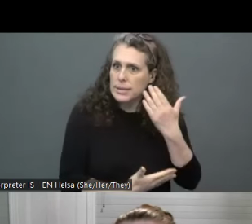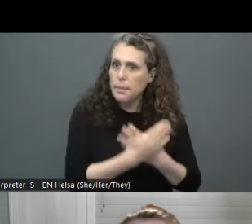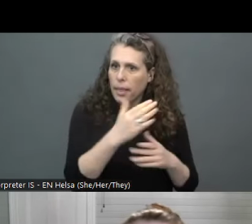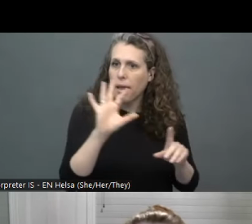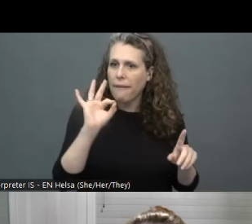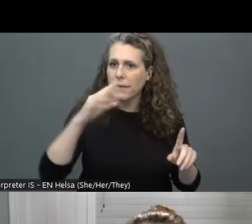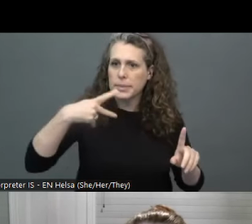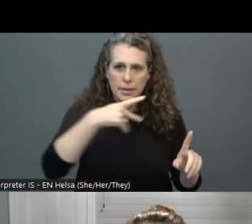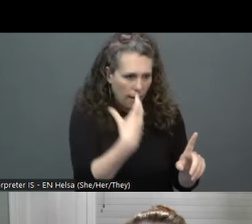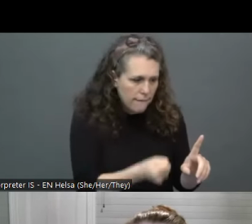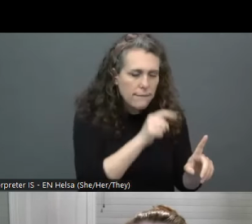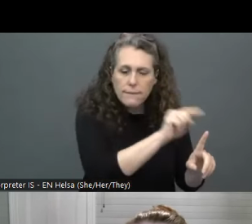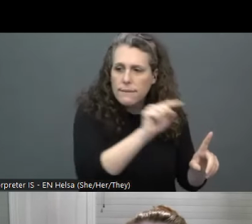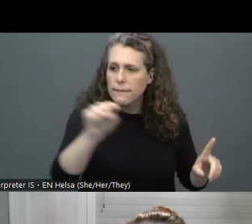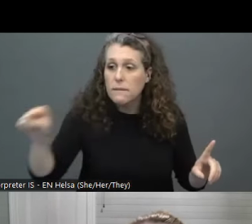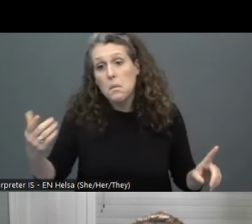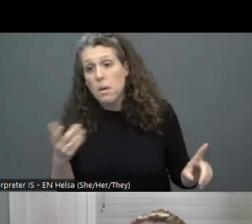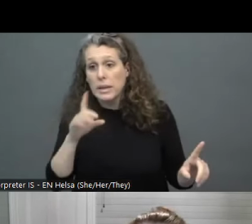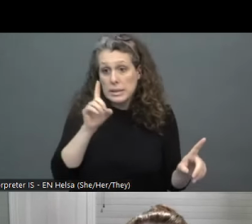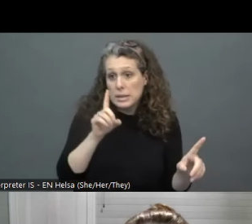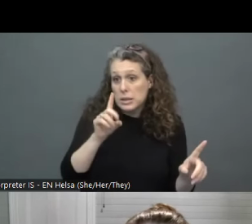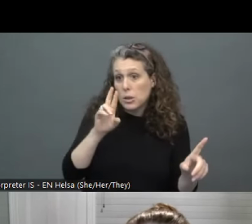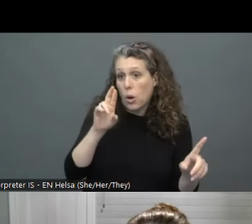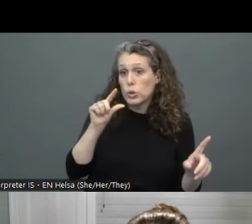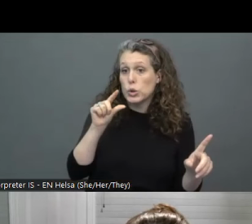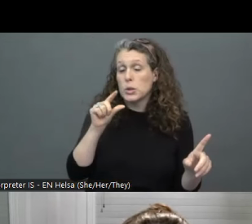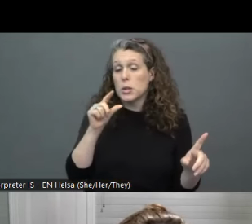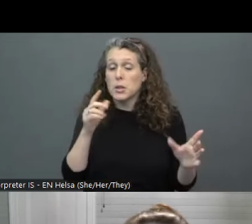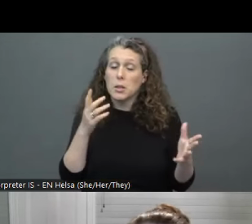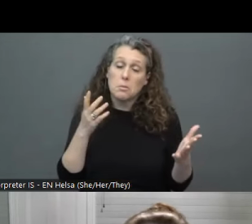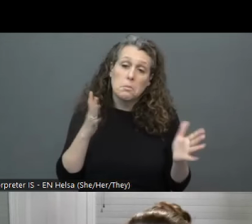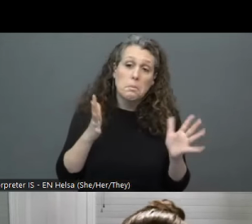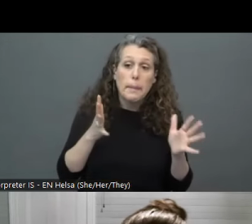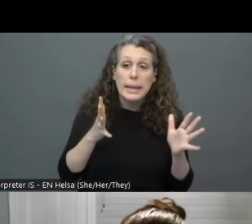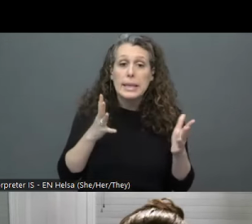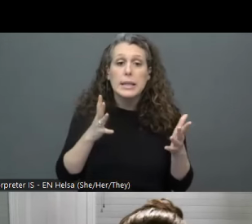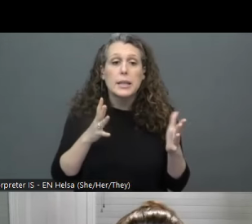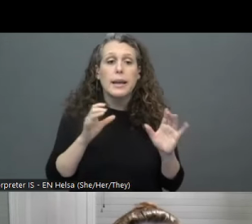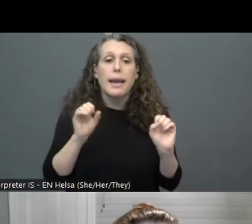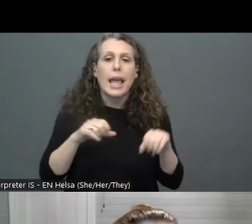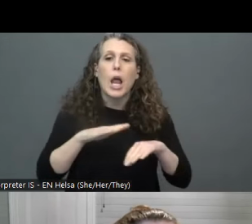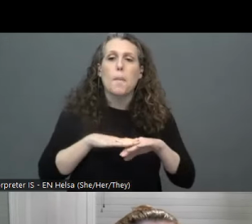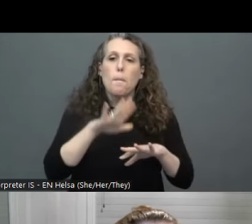be something that the DRG wants to coordinate in, you know, a more intensive fashion in the future.